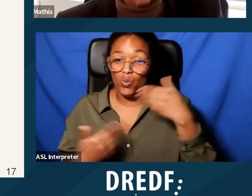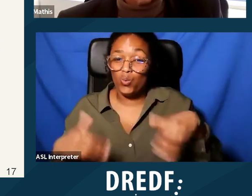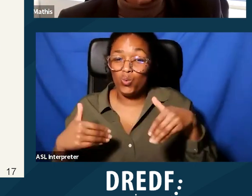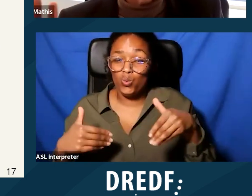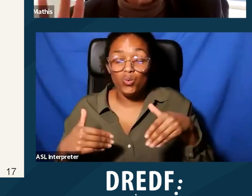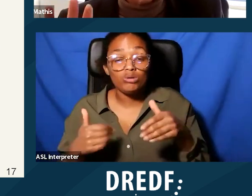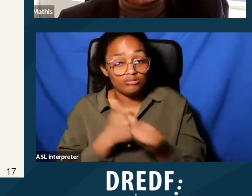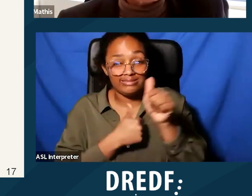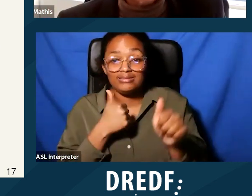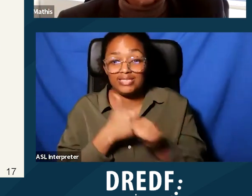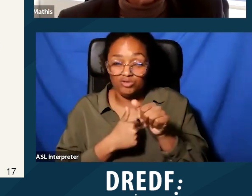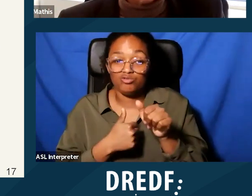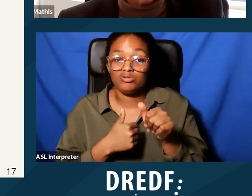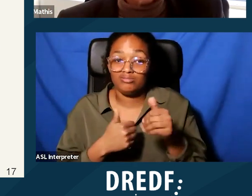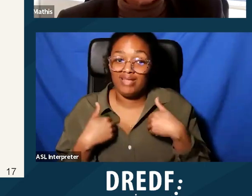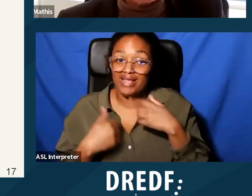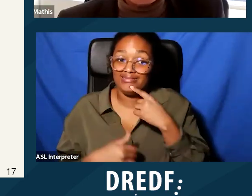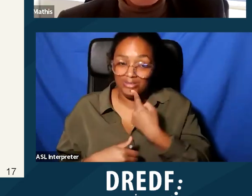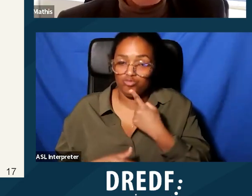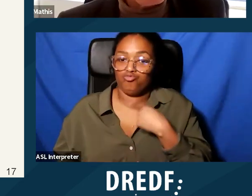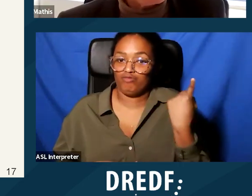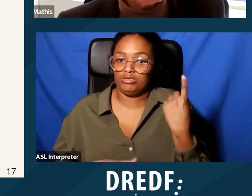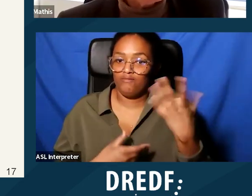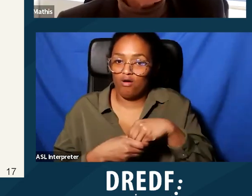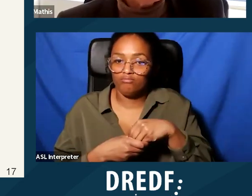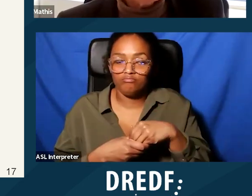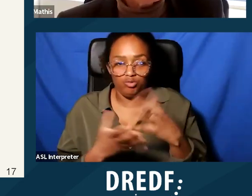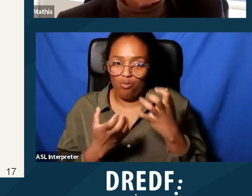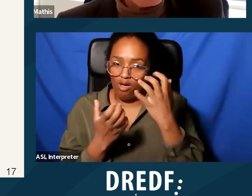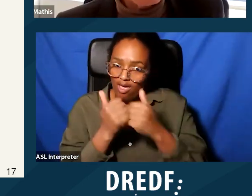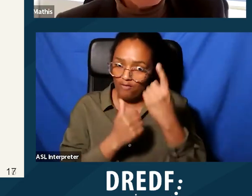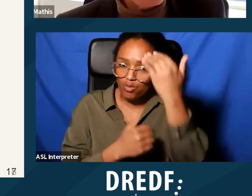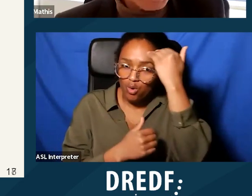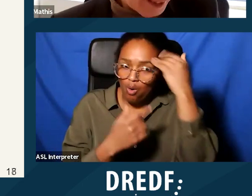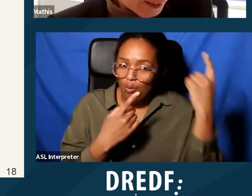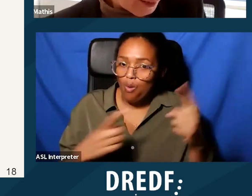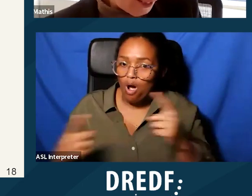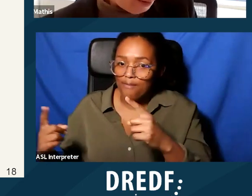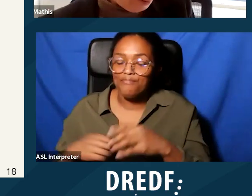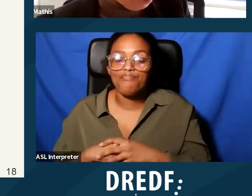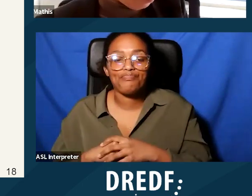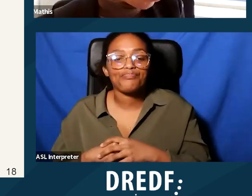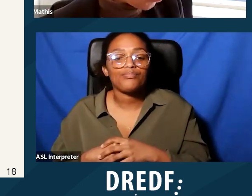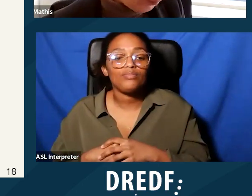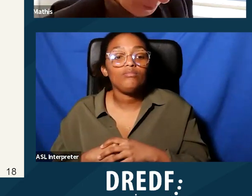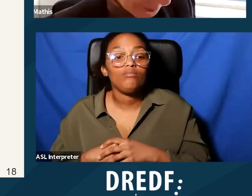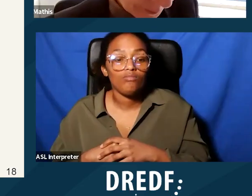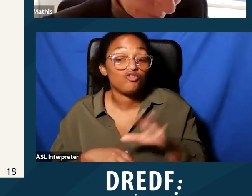dangerous lawsuit. So, we want everybody to be aware of what's going on. Next slide.